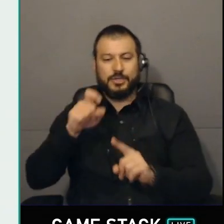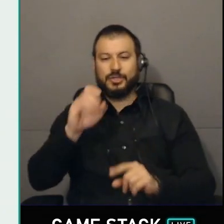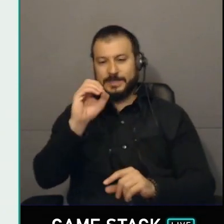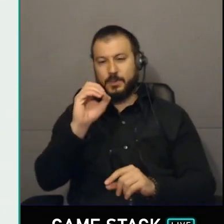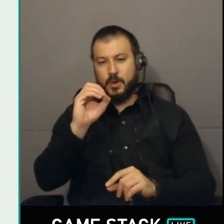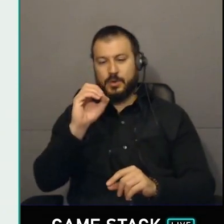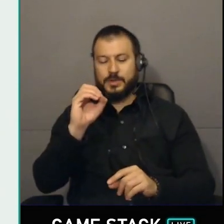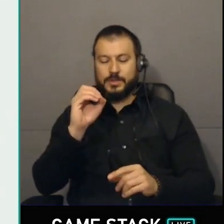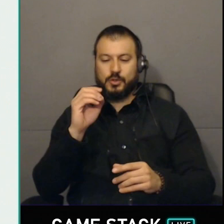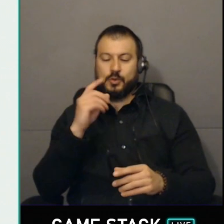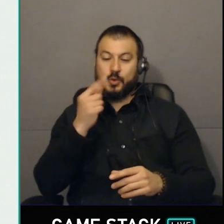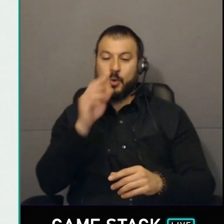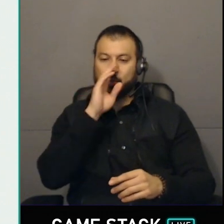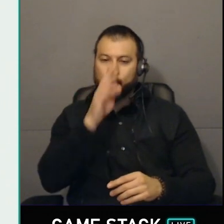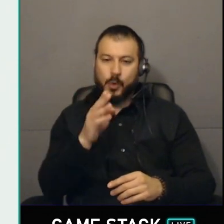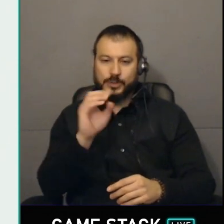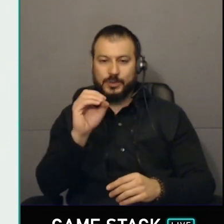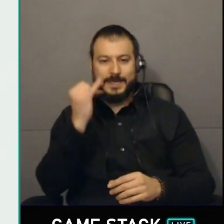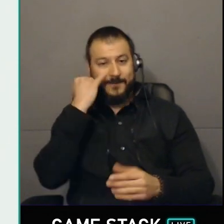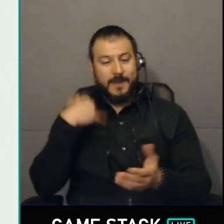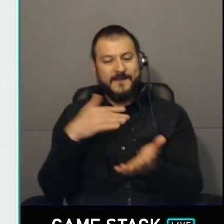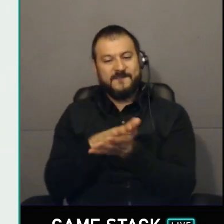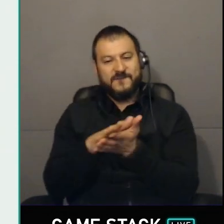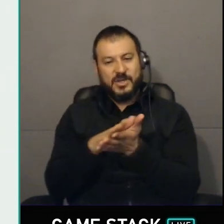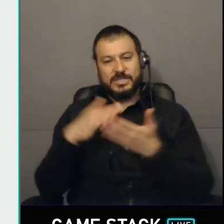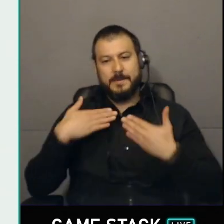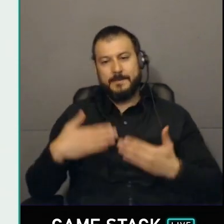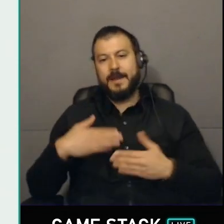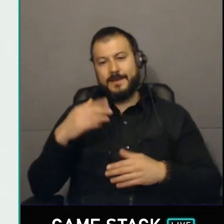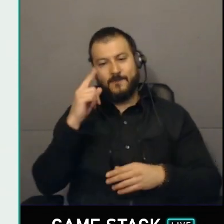If it was ice, for example, we wouldn't introduce any friction.